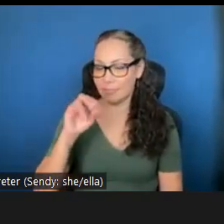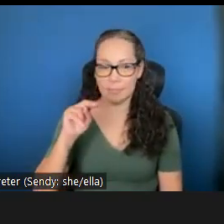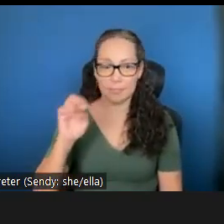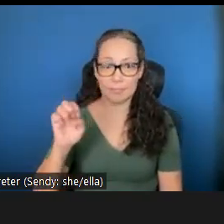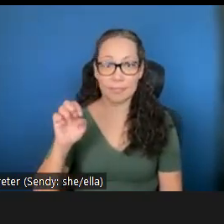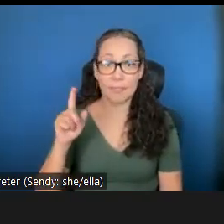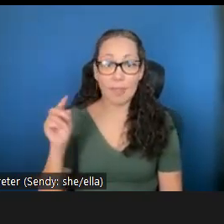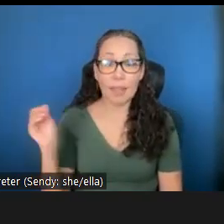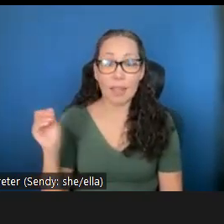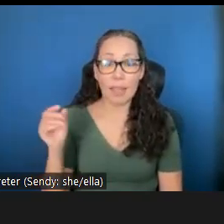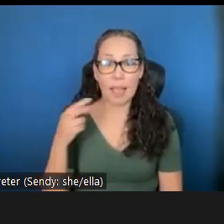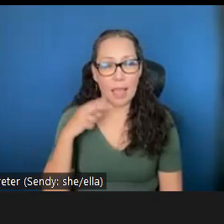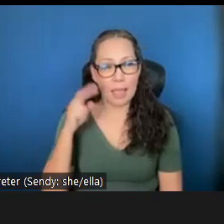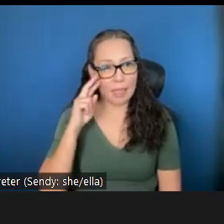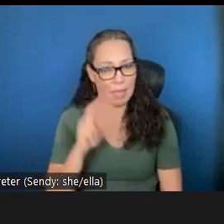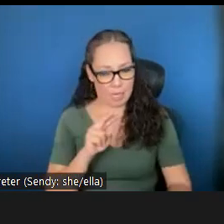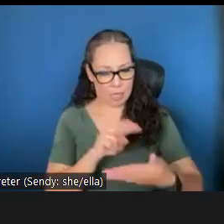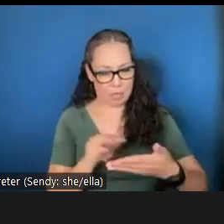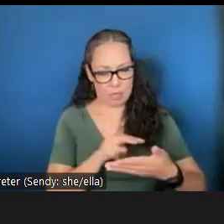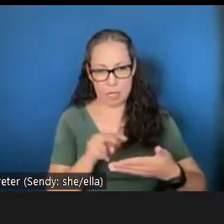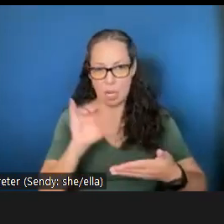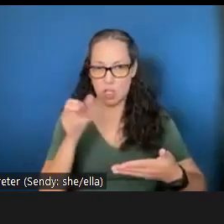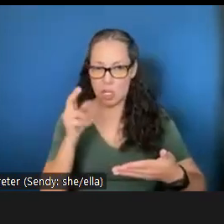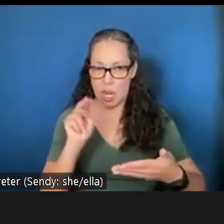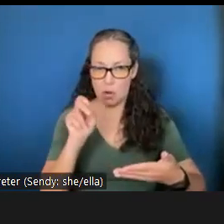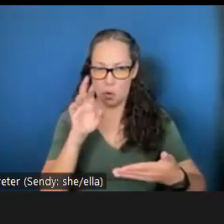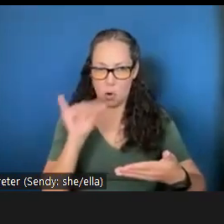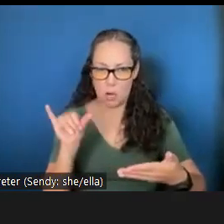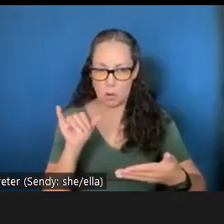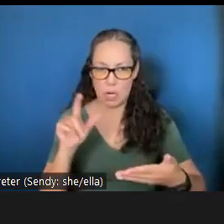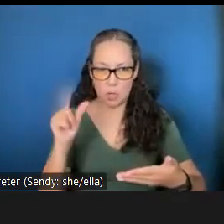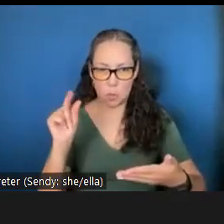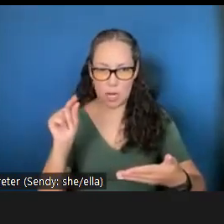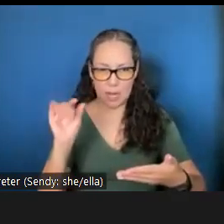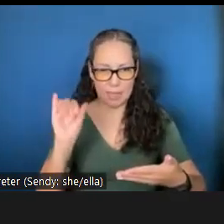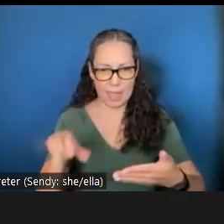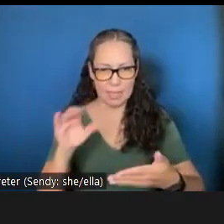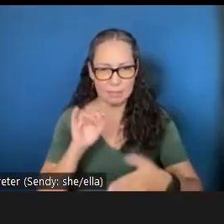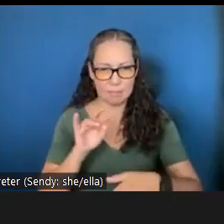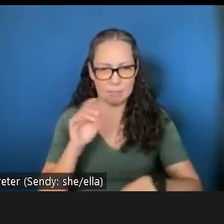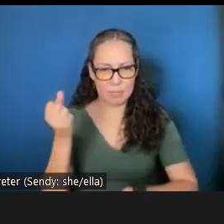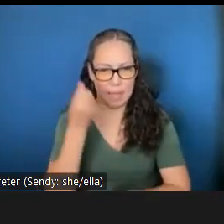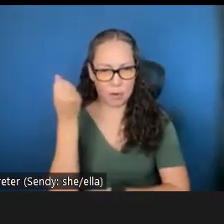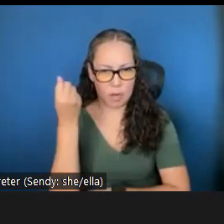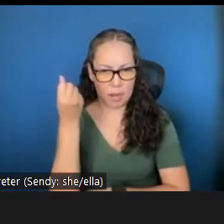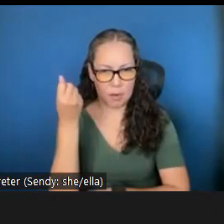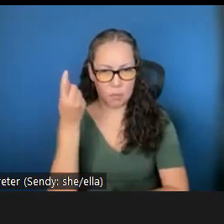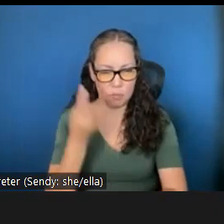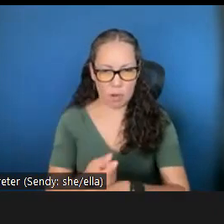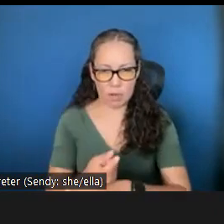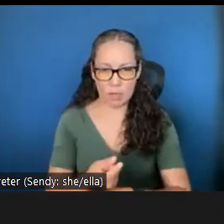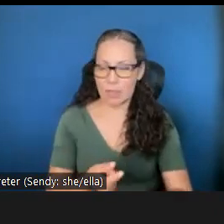this and I think January 20th is a Saturday is that right January 19th Oh I thought I wrote I